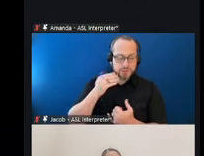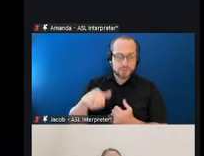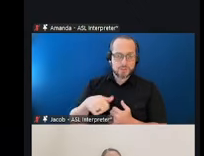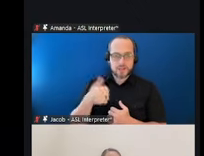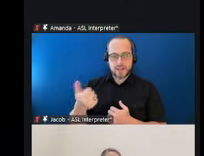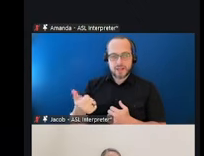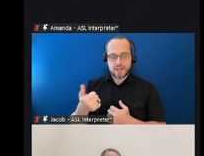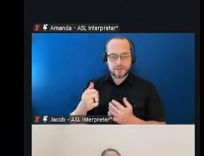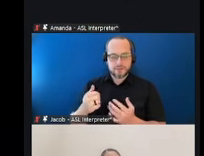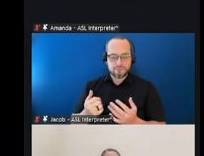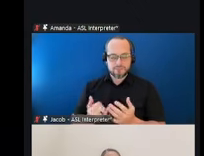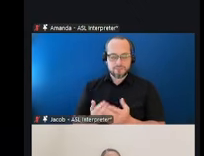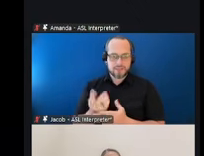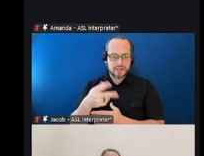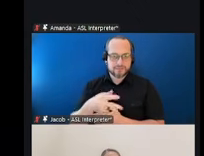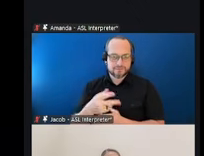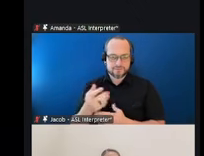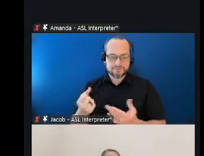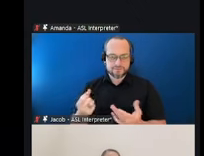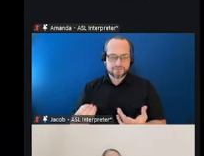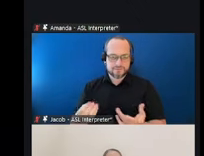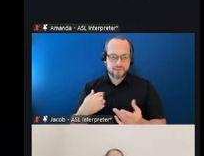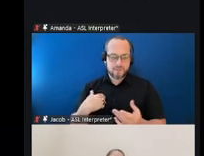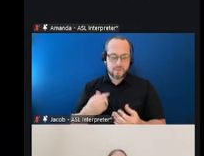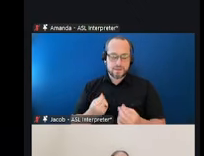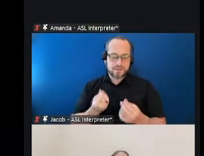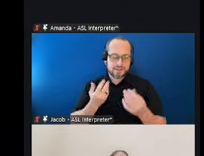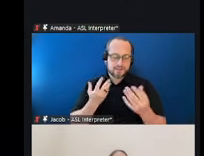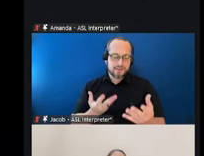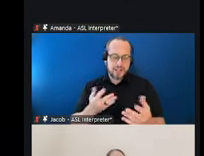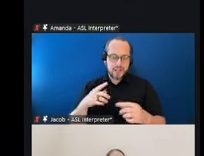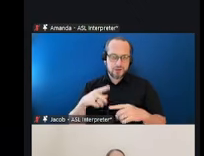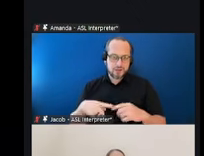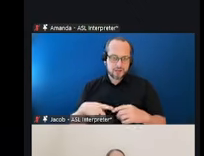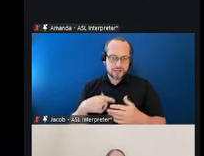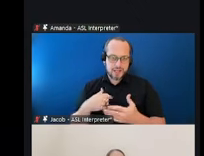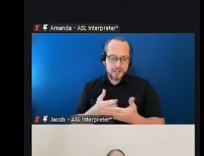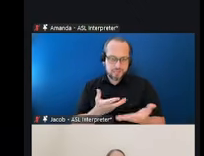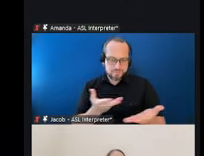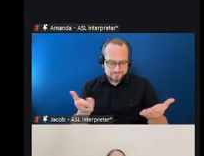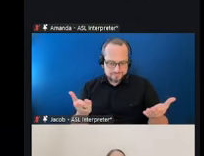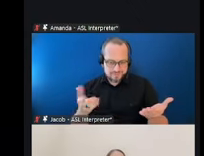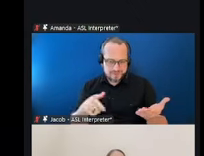uh, crops. And I would just say that, you know, I couldn't help but use this type of of